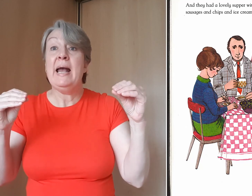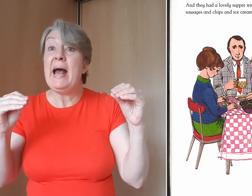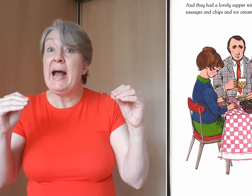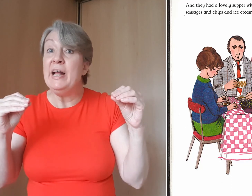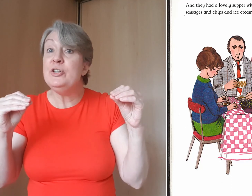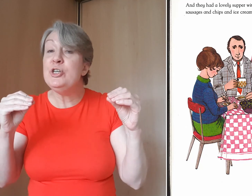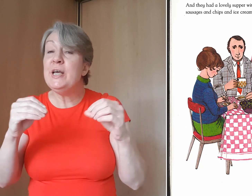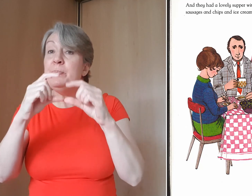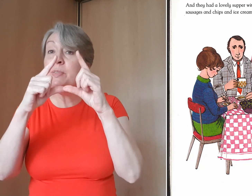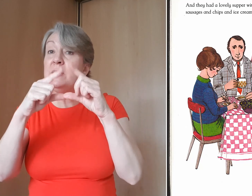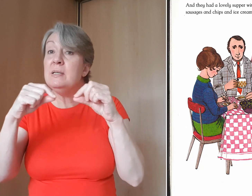and chips